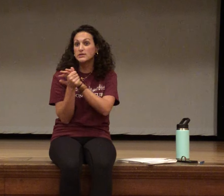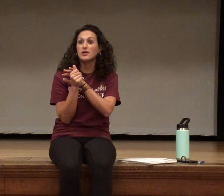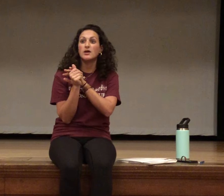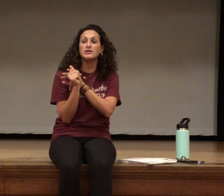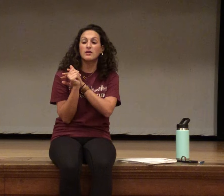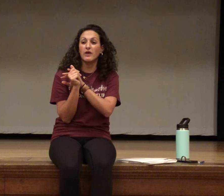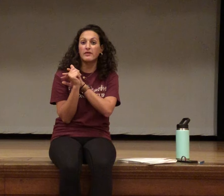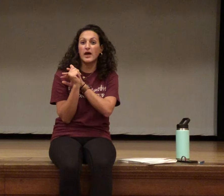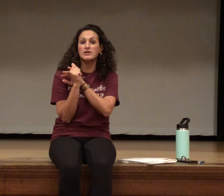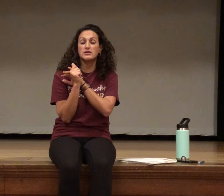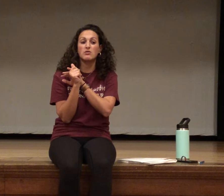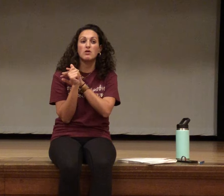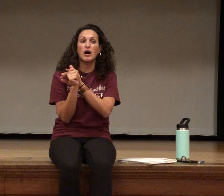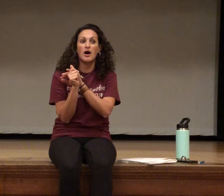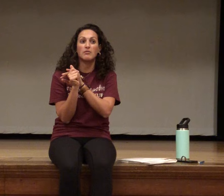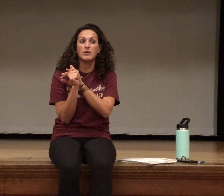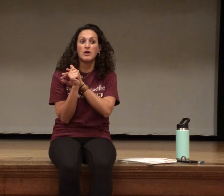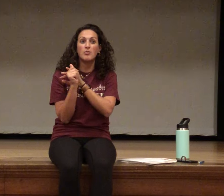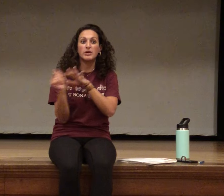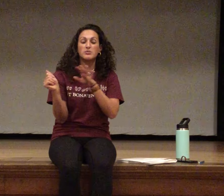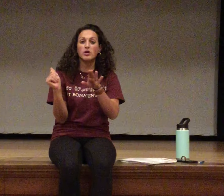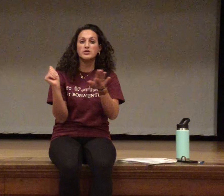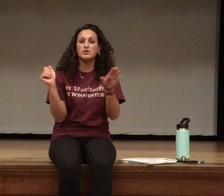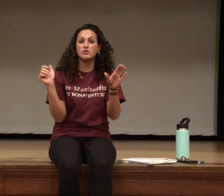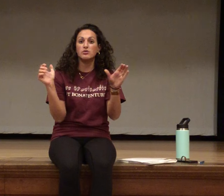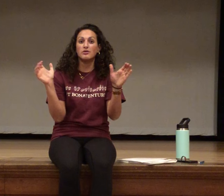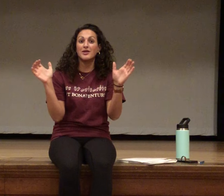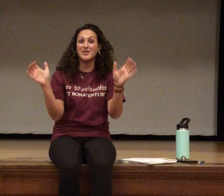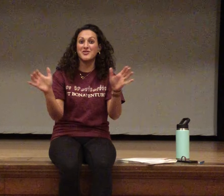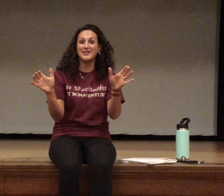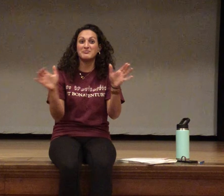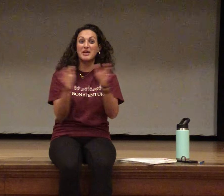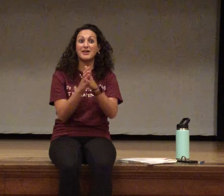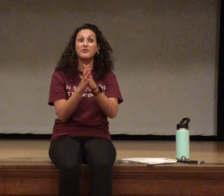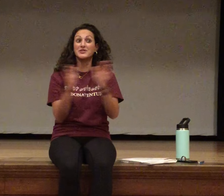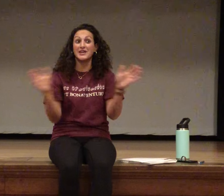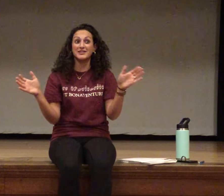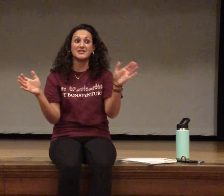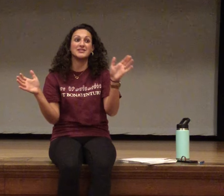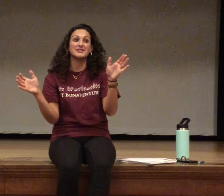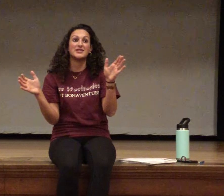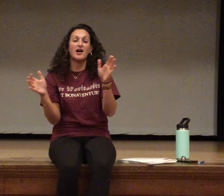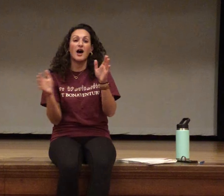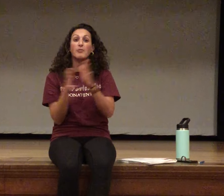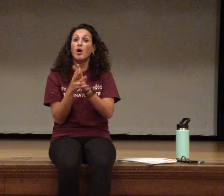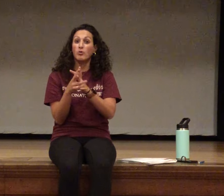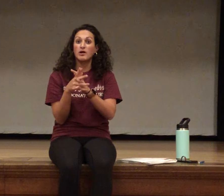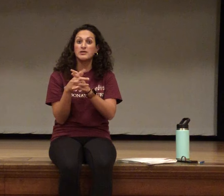stuff like that too um but it's more to get you guys making full sentences um oh we'll